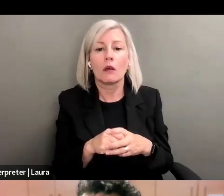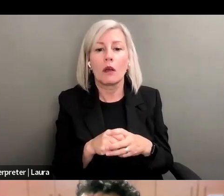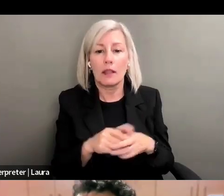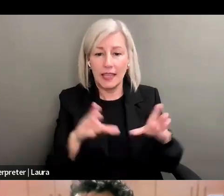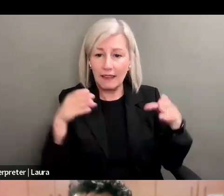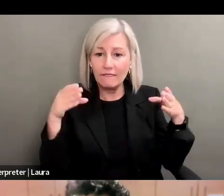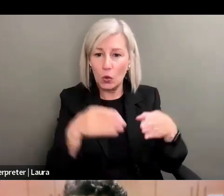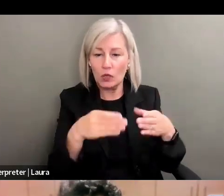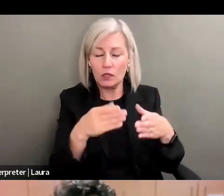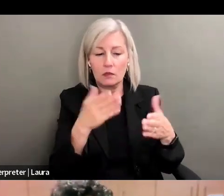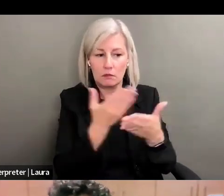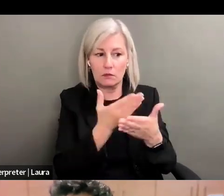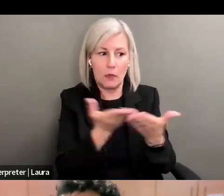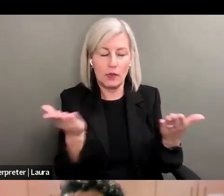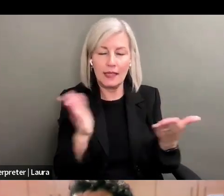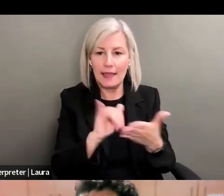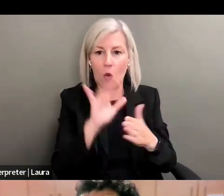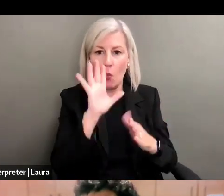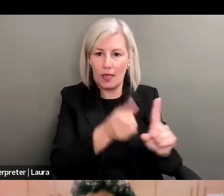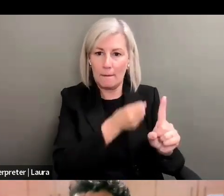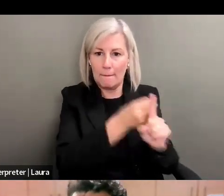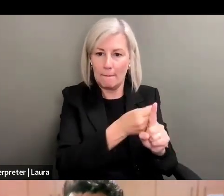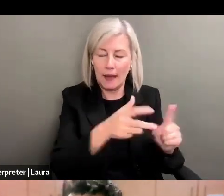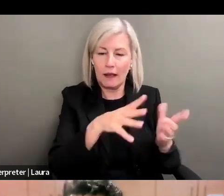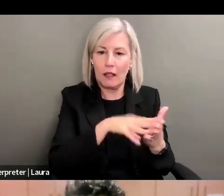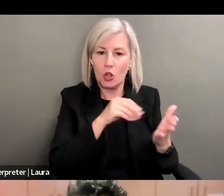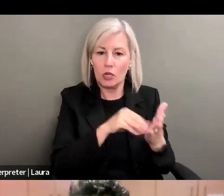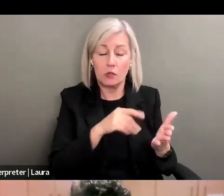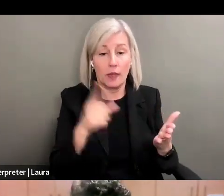going to impact their learning. So, I think that those challenges are